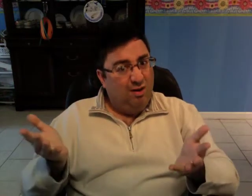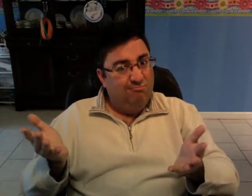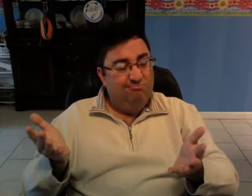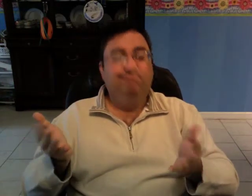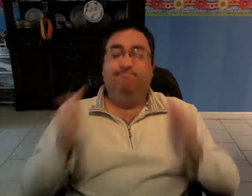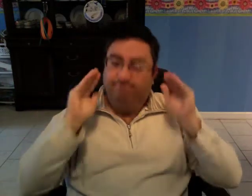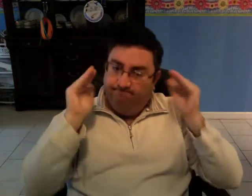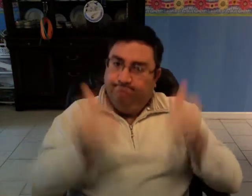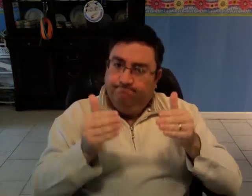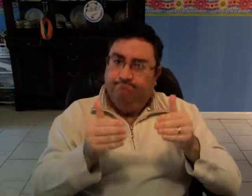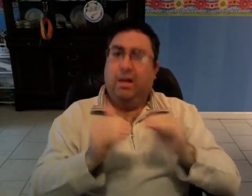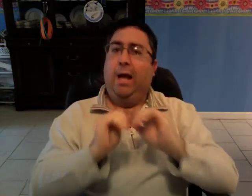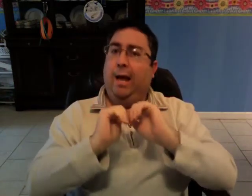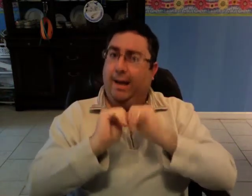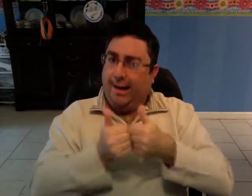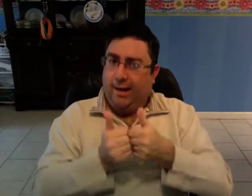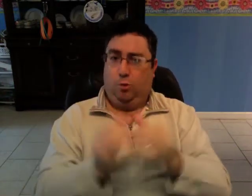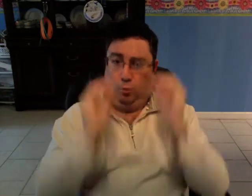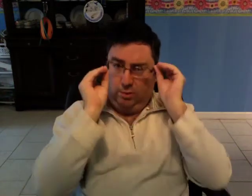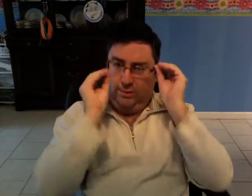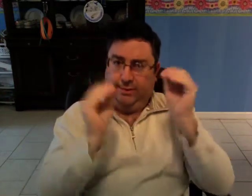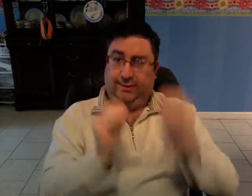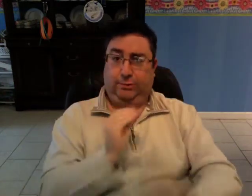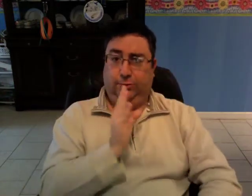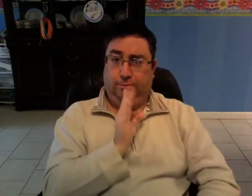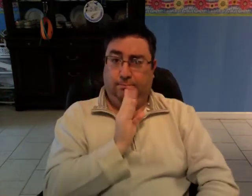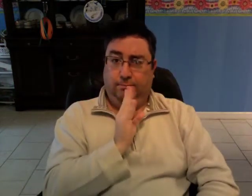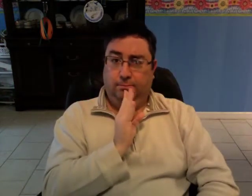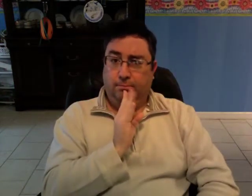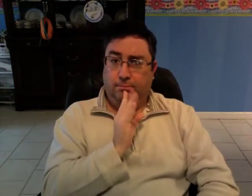mostly in how to teach speech --